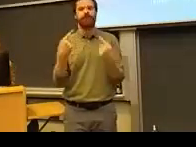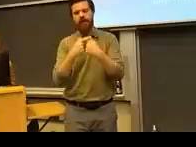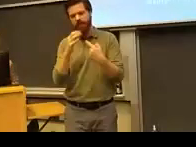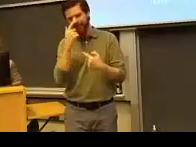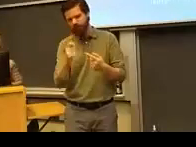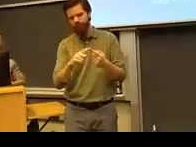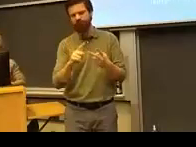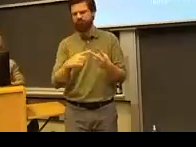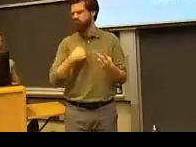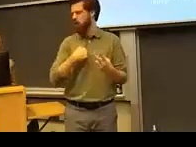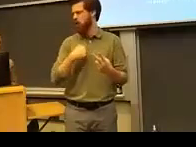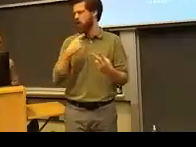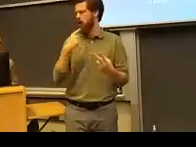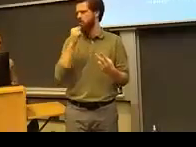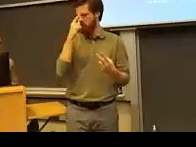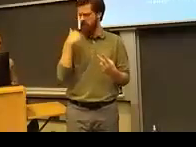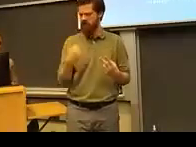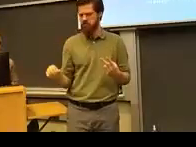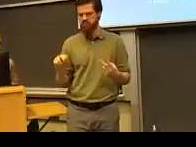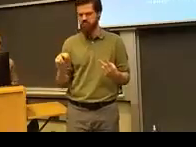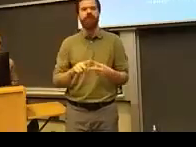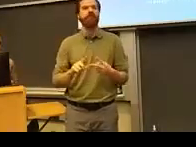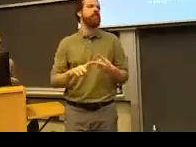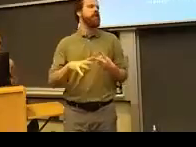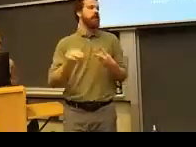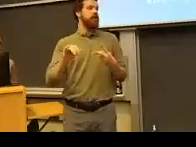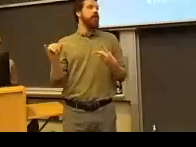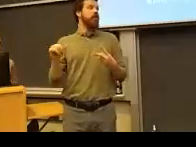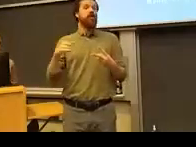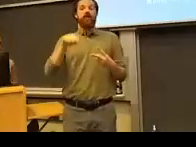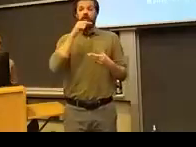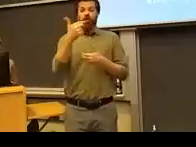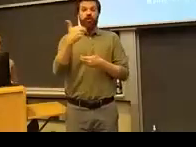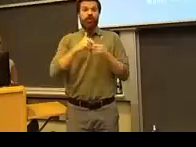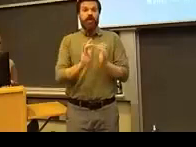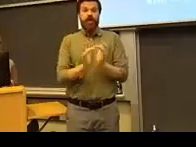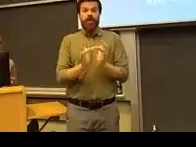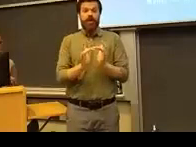which I don't believe there are any and uh finally for those who are online please uh do not use the